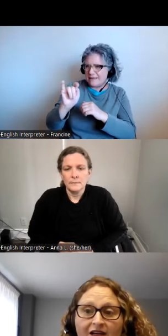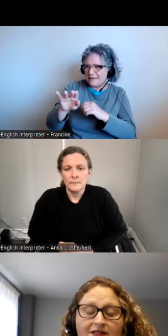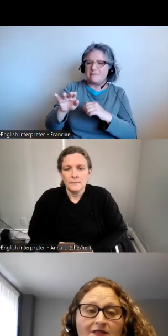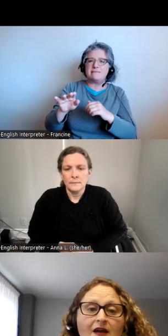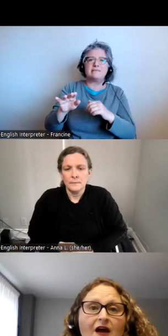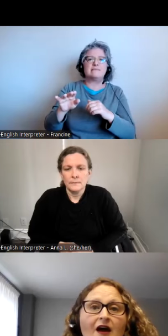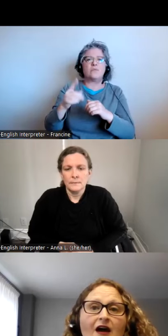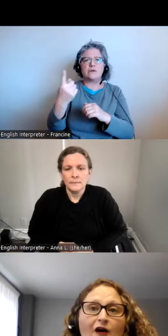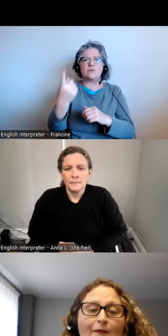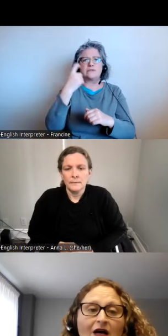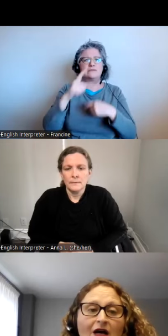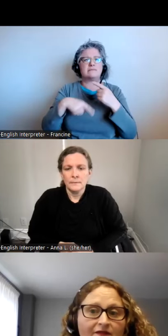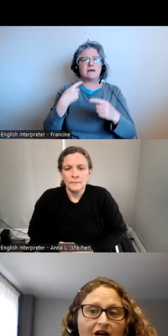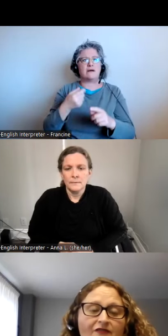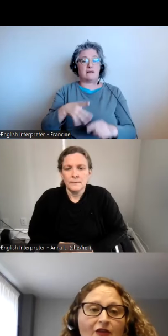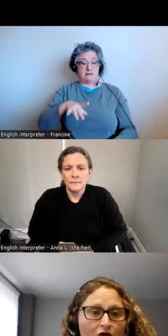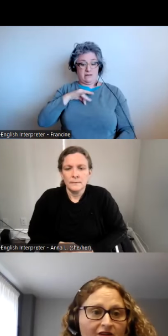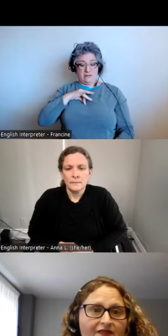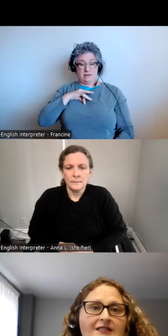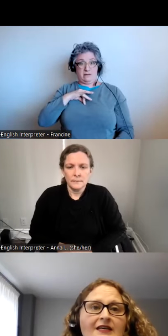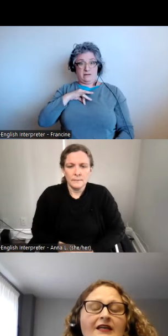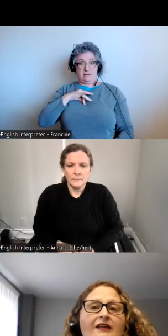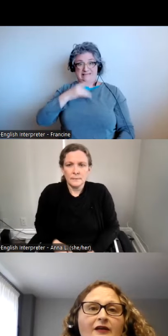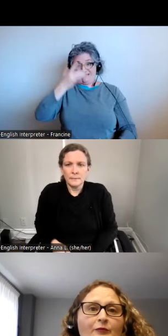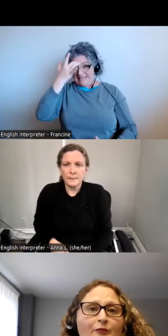remember that we had a question the last session I